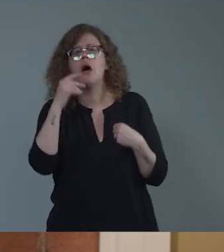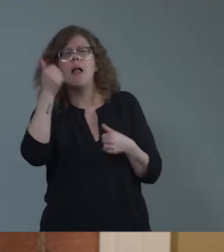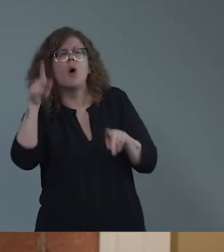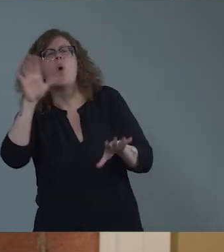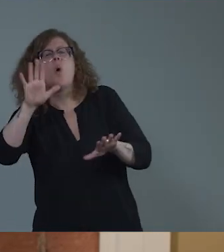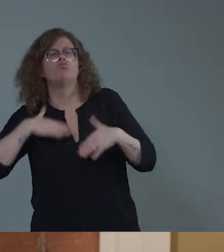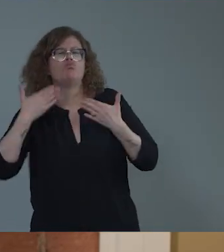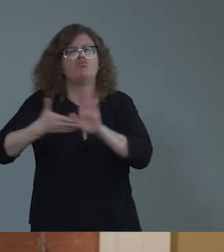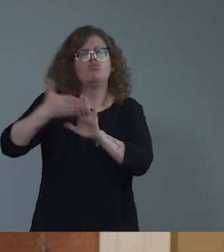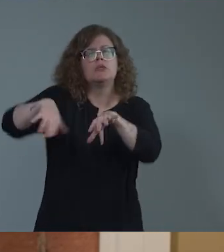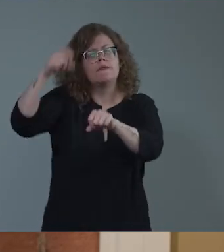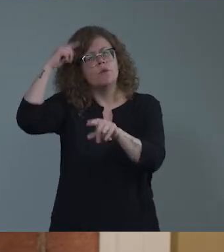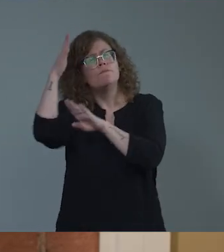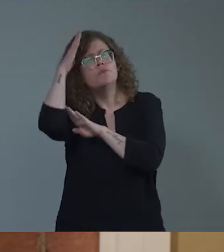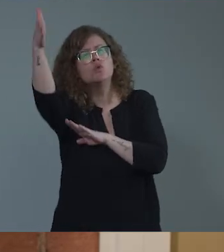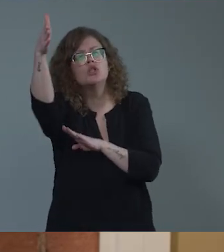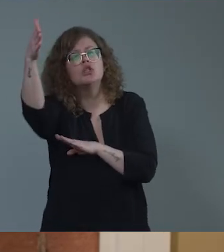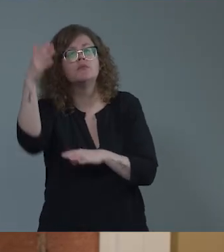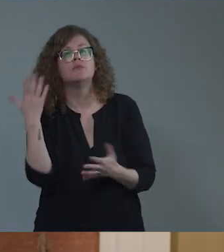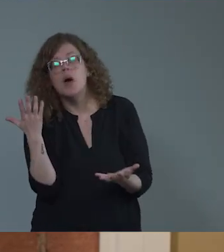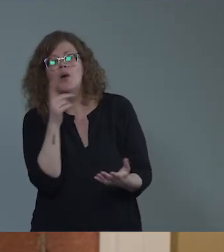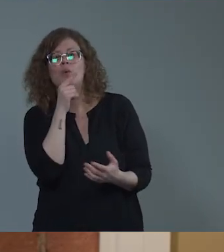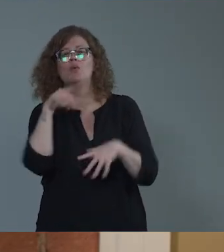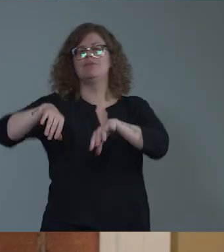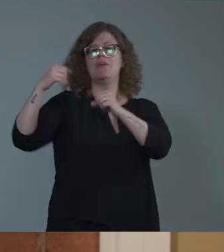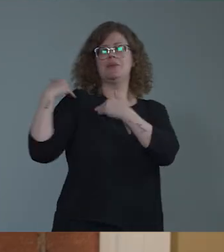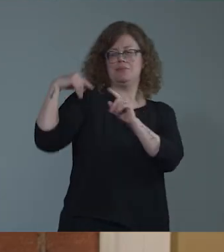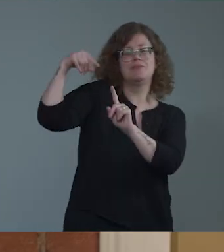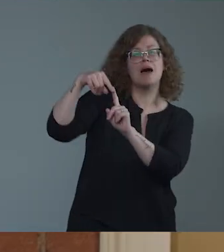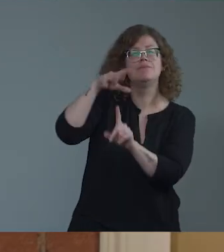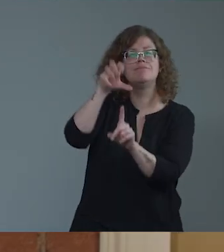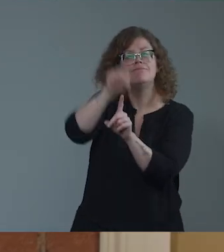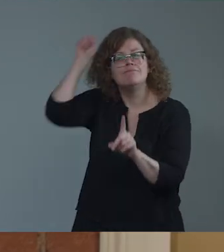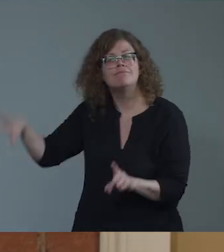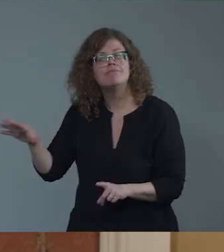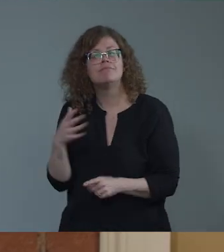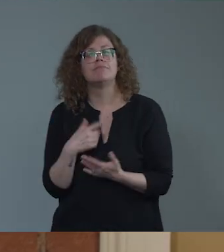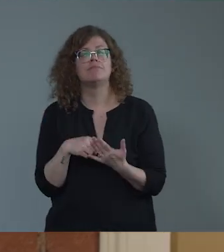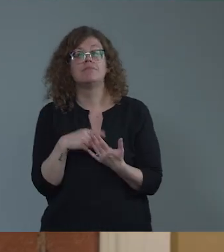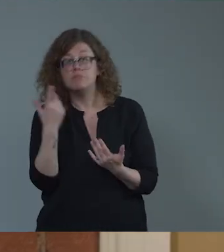Sometimes that ownership can be transferred. Who's going to own it, and then who's going to take care of it into the future,